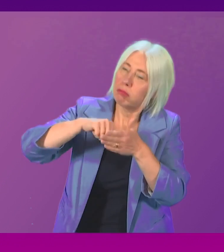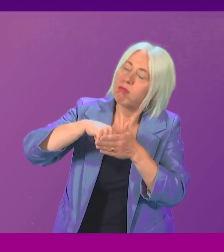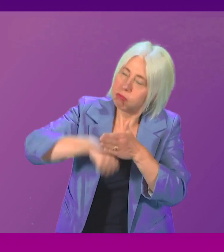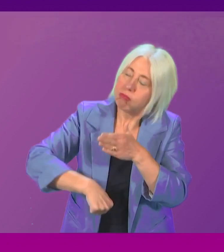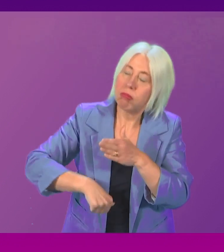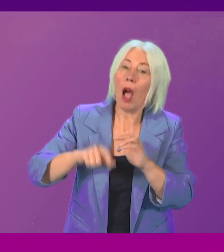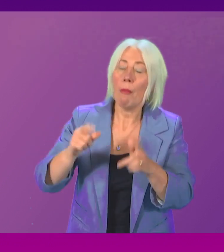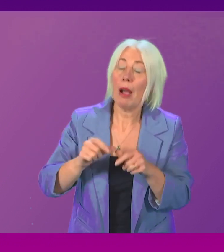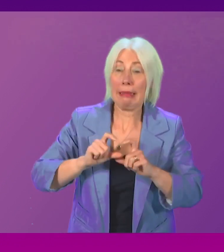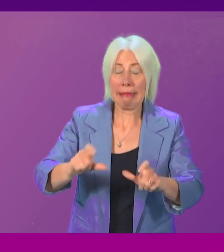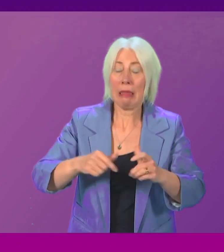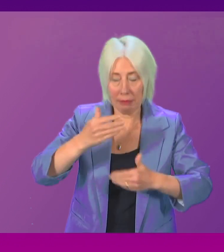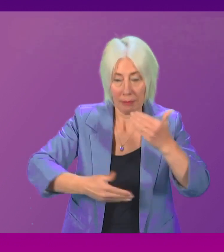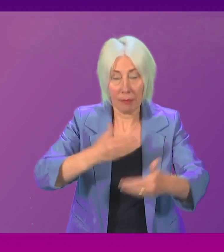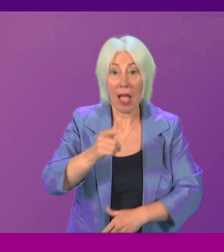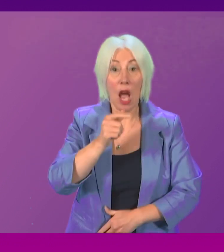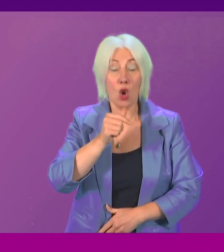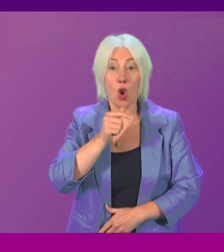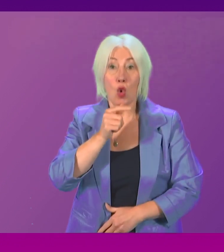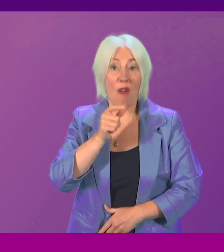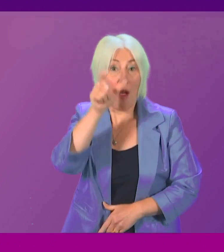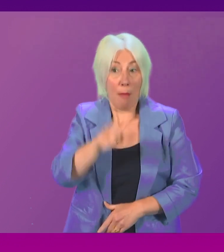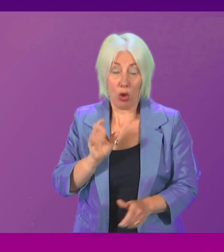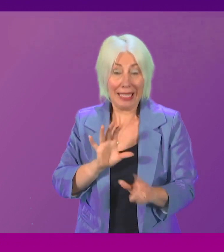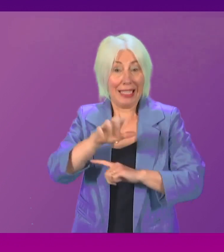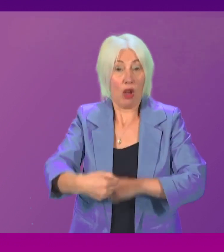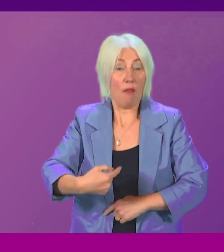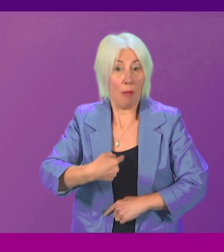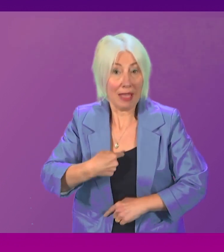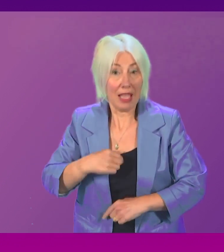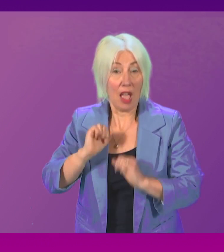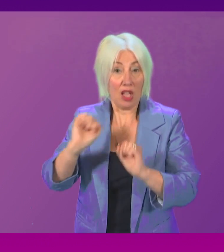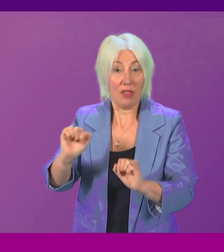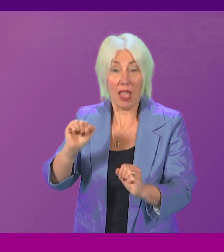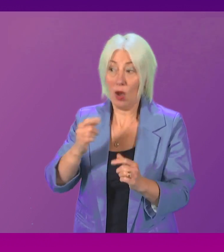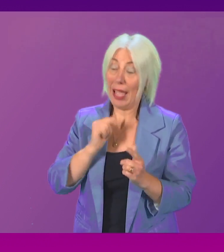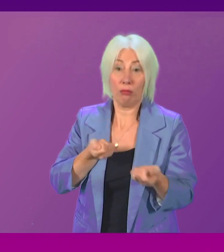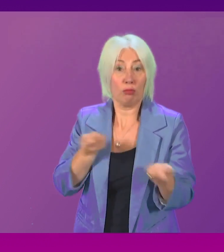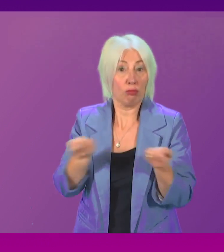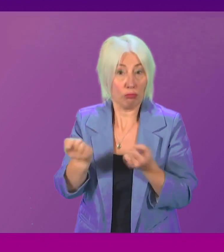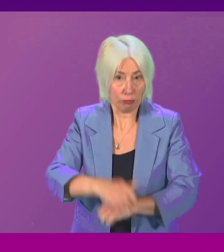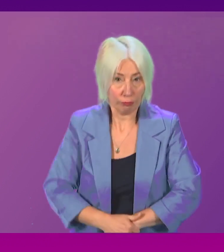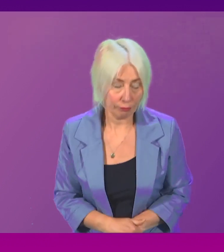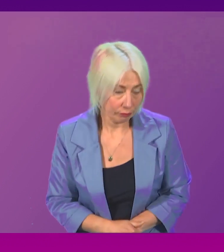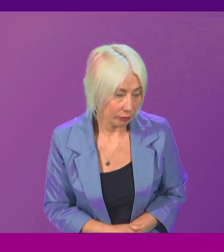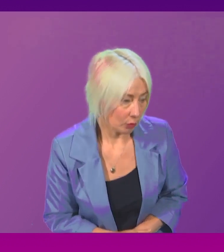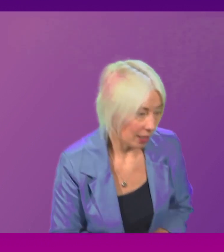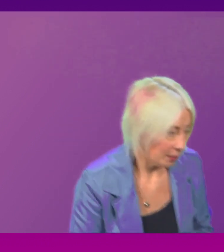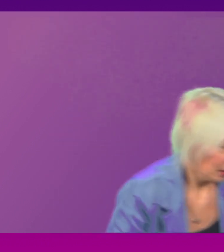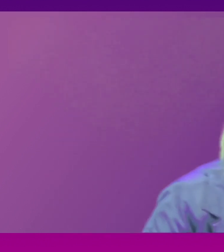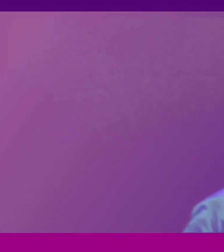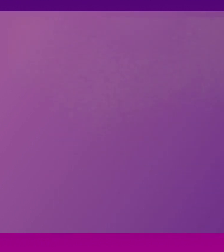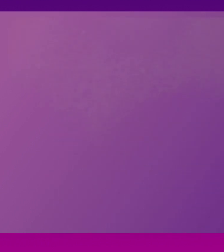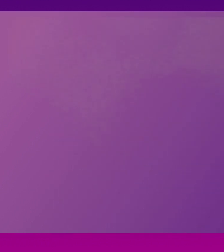a priority for my successor, whoever he or she may be, to continue that progress.